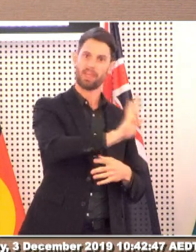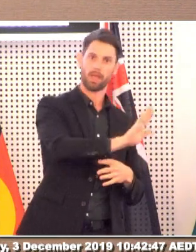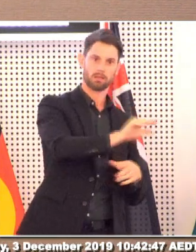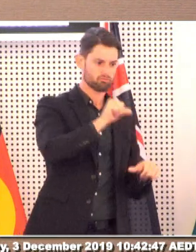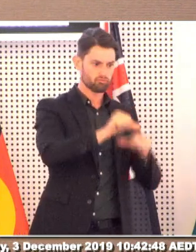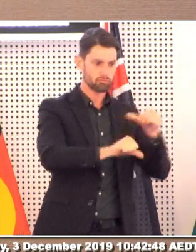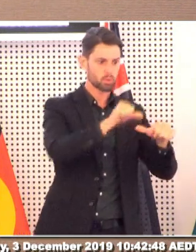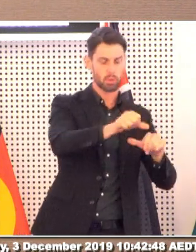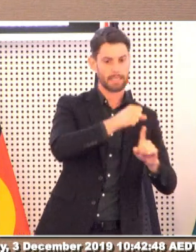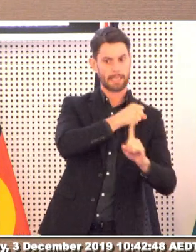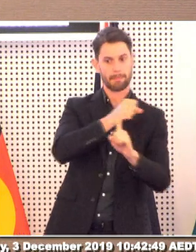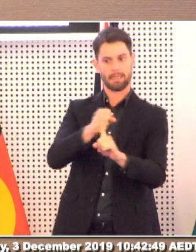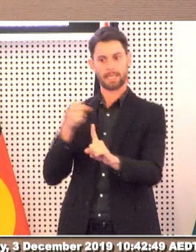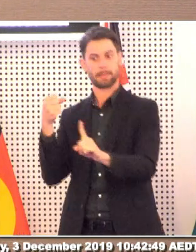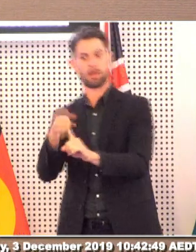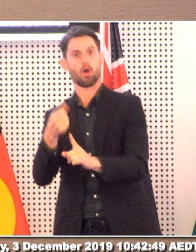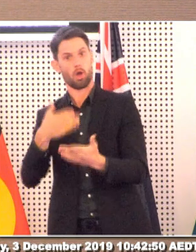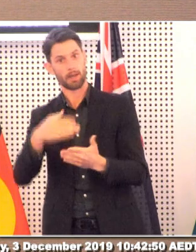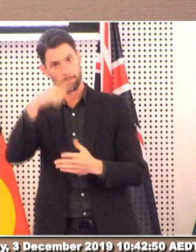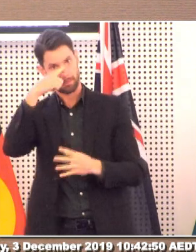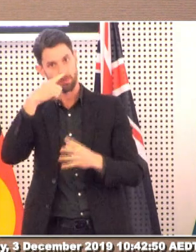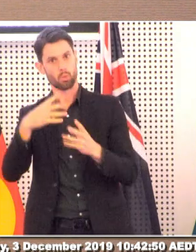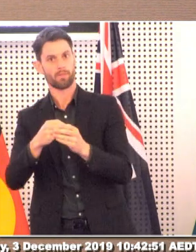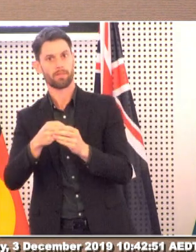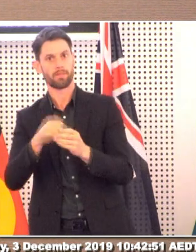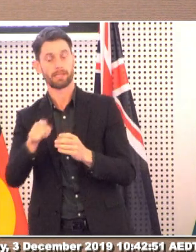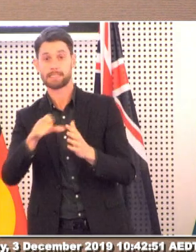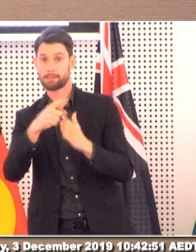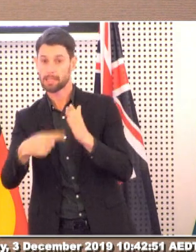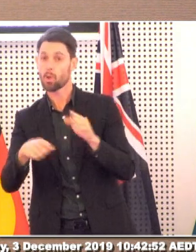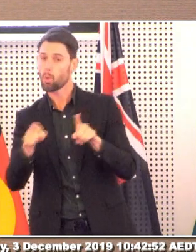can have under law and what sort of problems are within that.